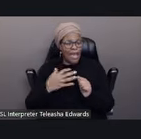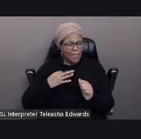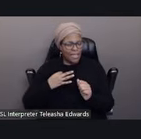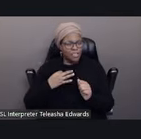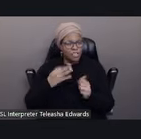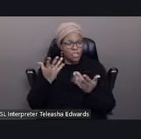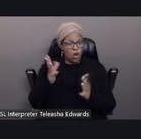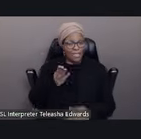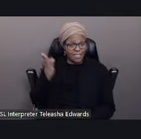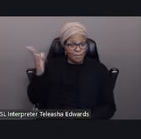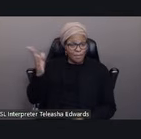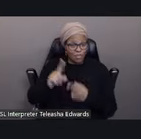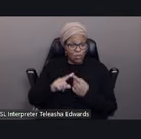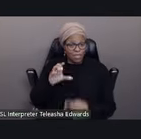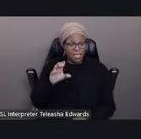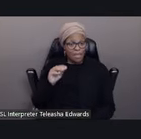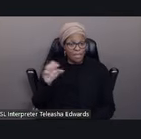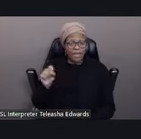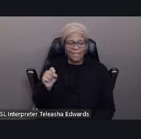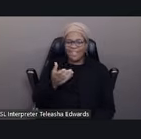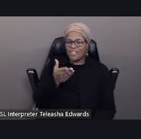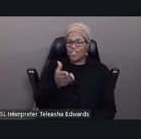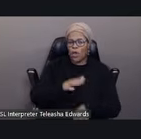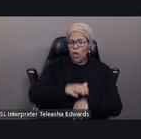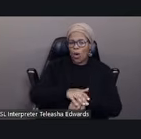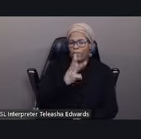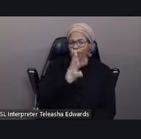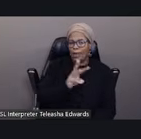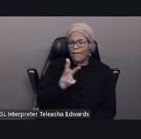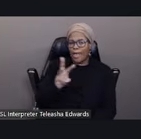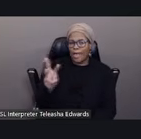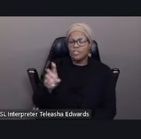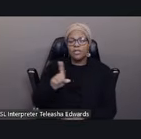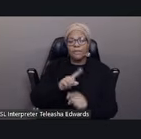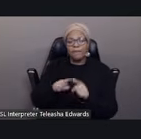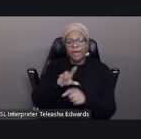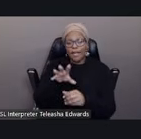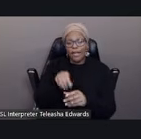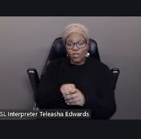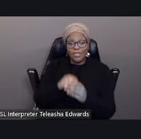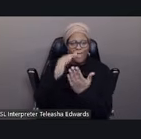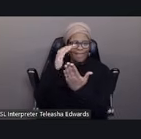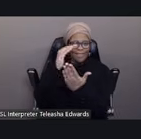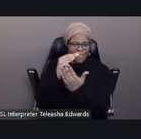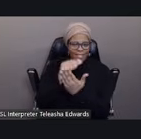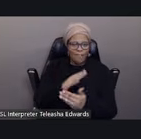and is on our web page includes a list of all of those measures that you just referenced.